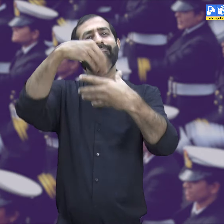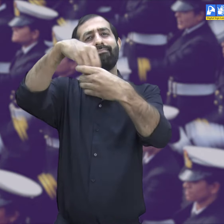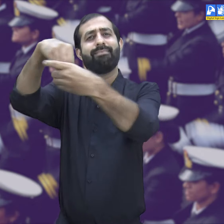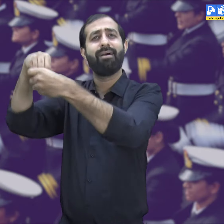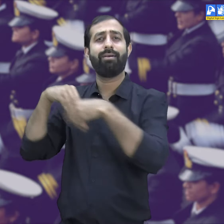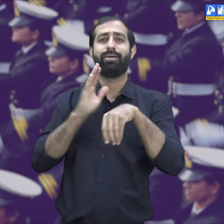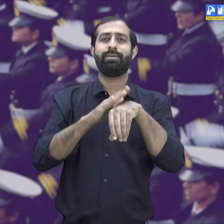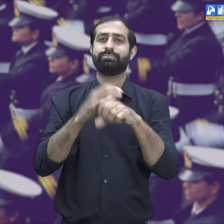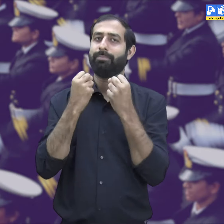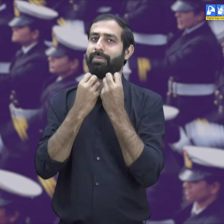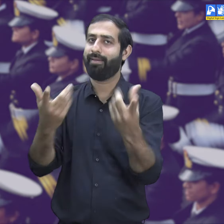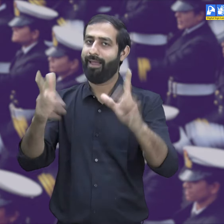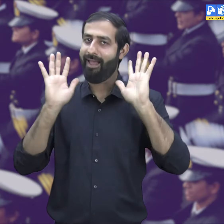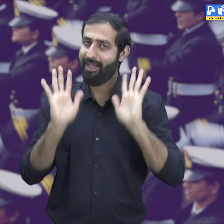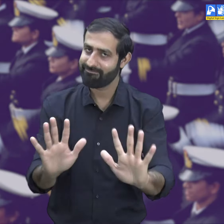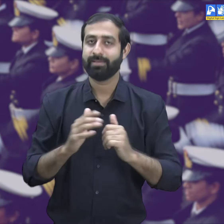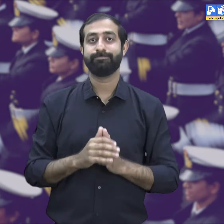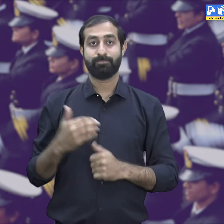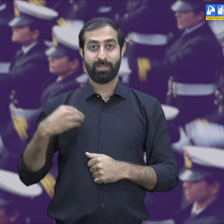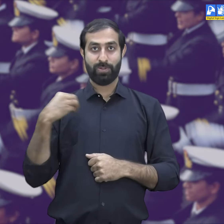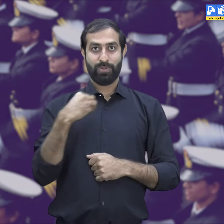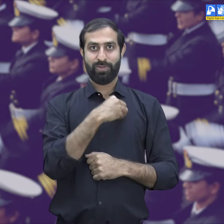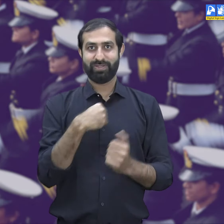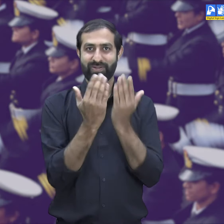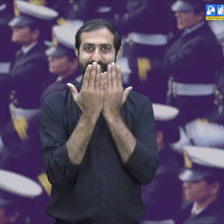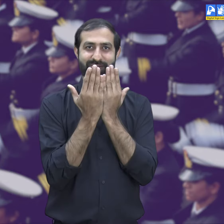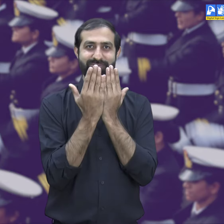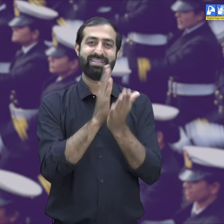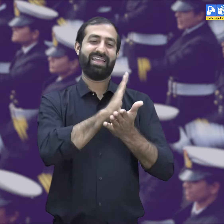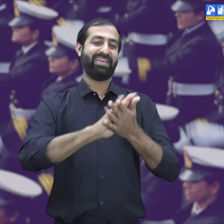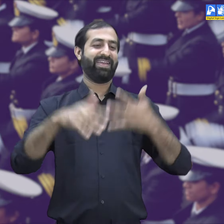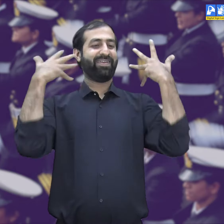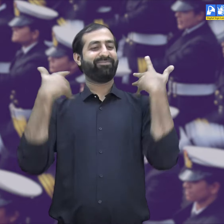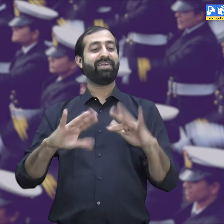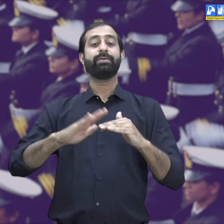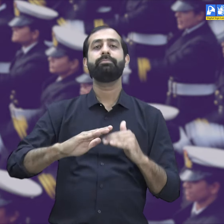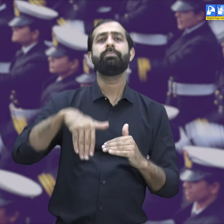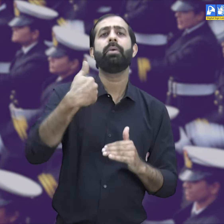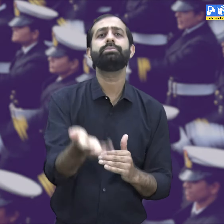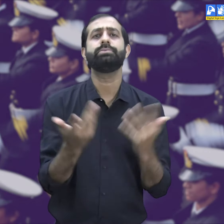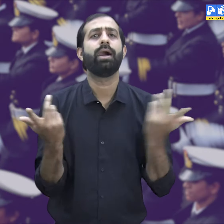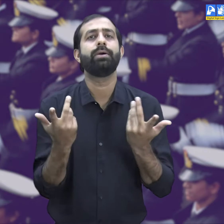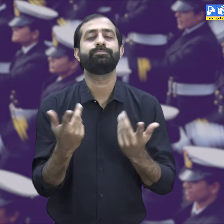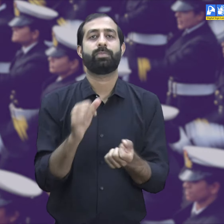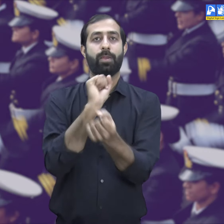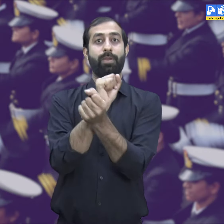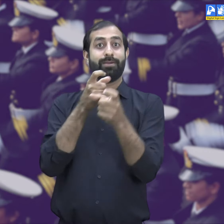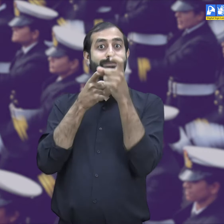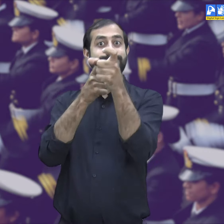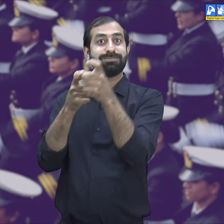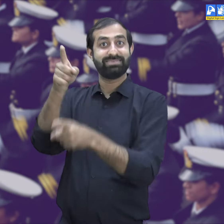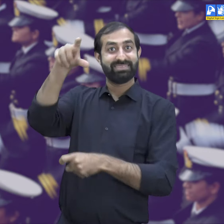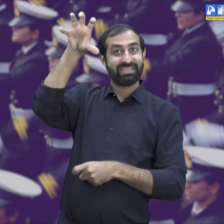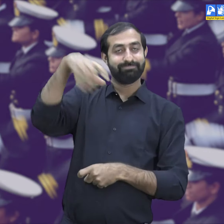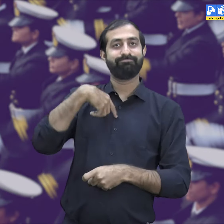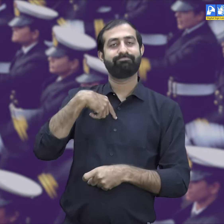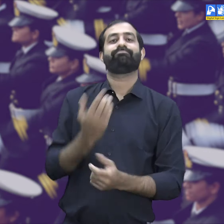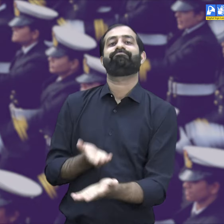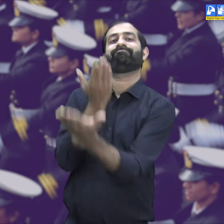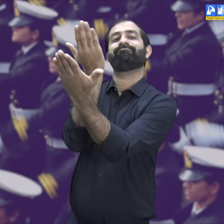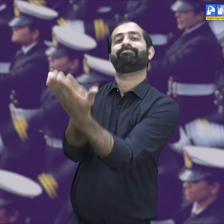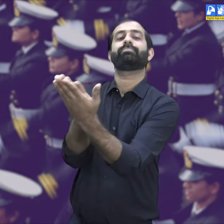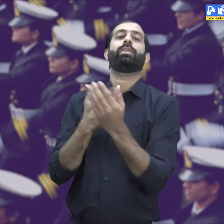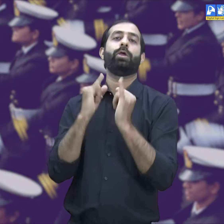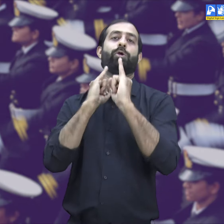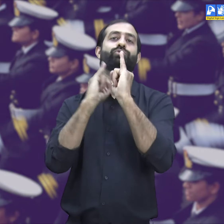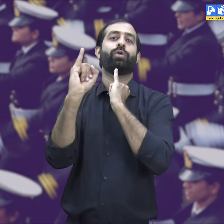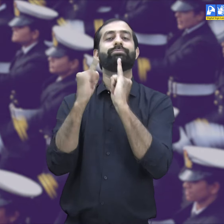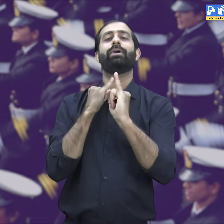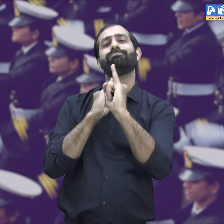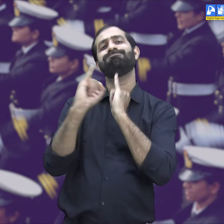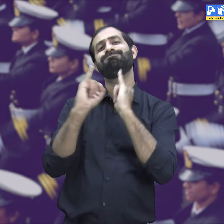After I became a doctor I appeared for an interview to join the armed forces.